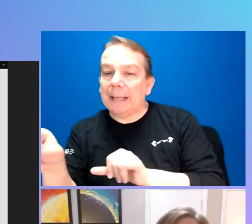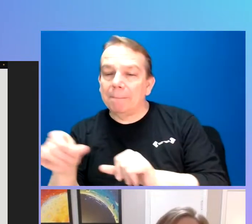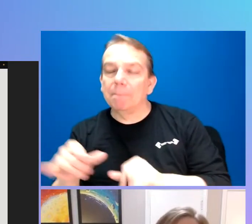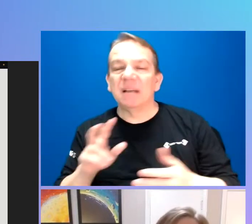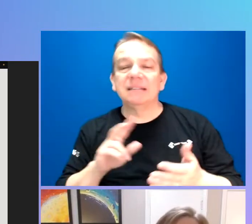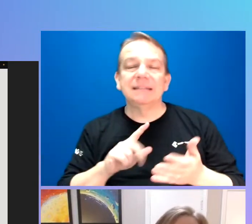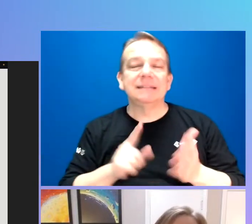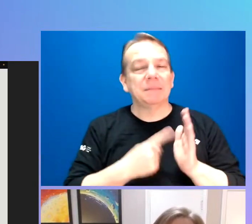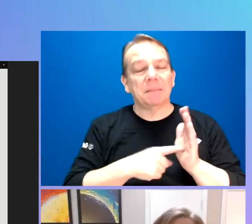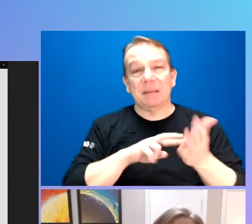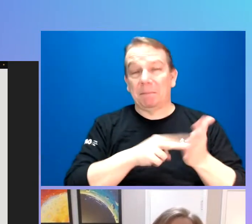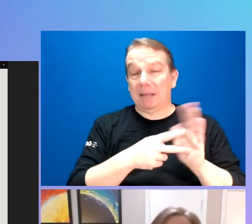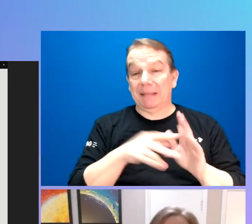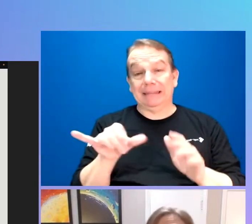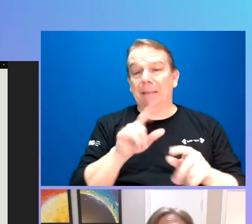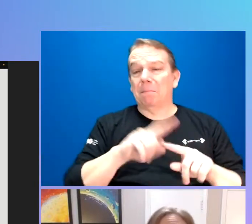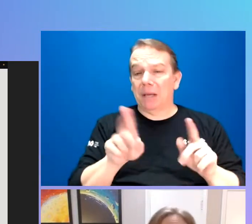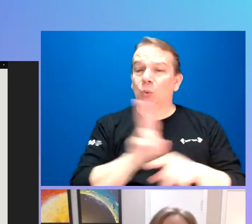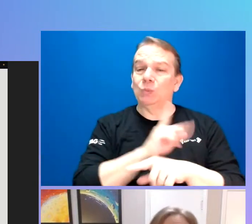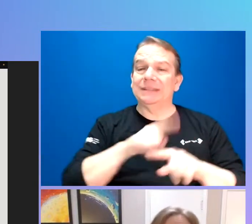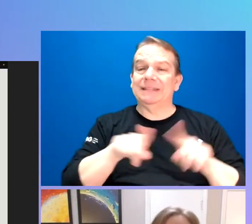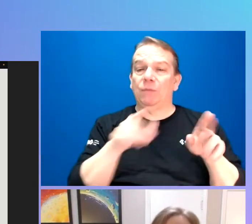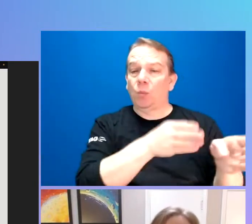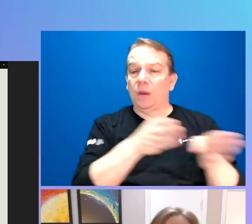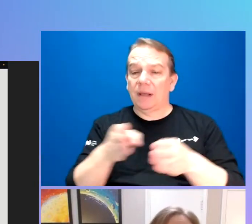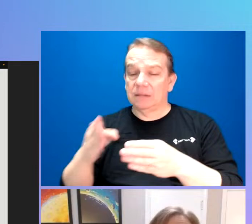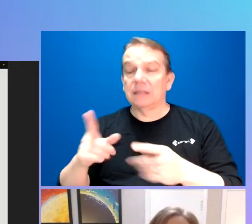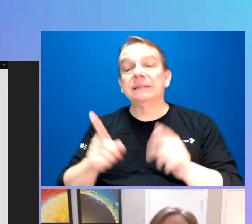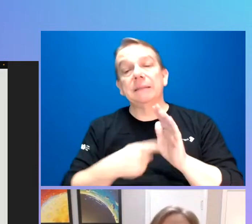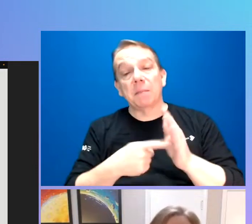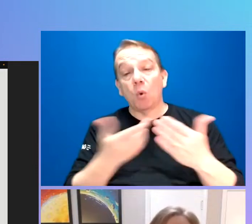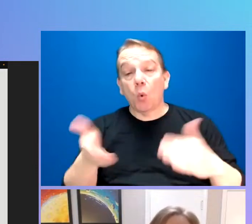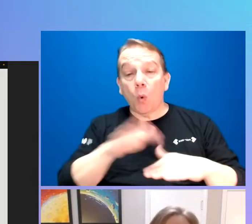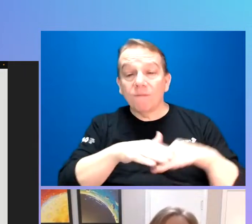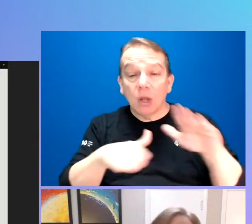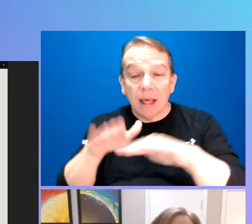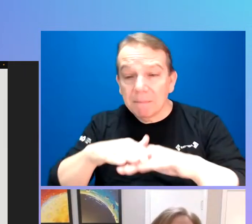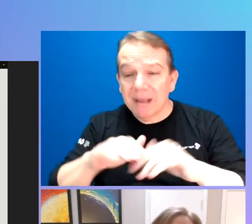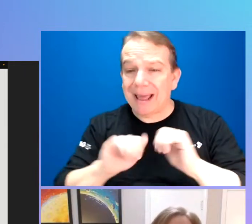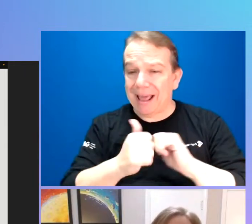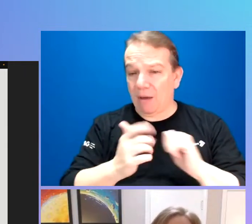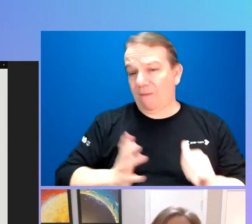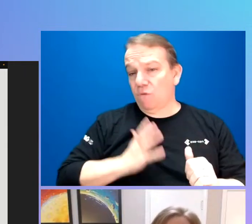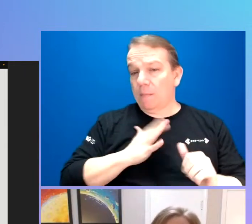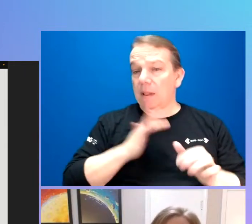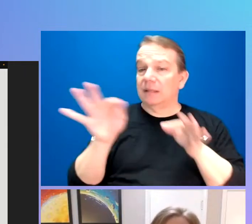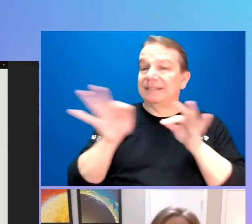the same thing. Sometimes And there can be a lot of overlap even between their formal